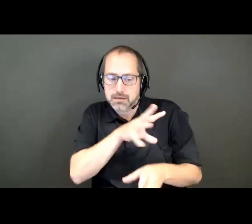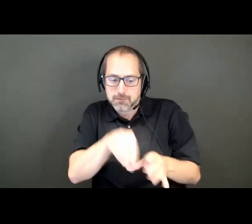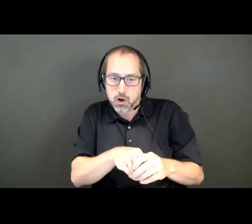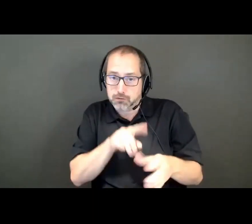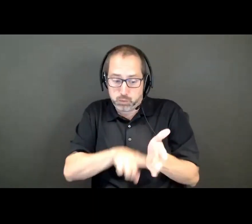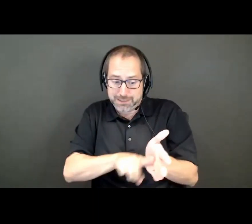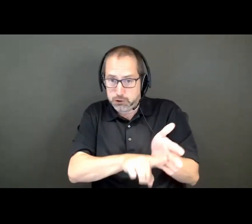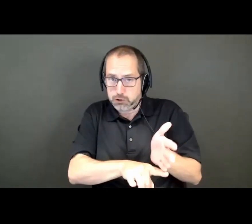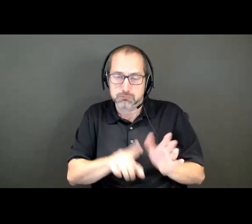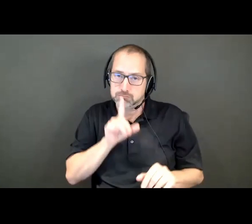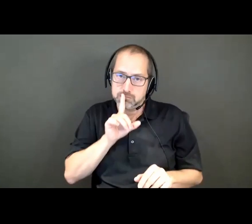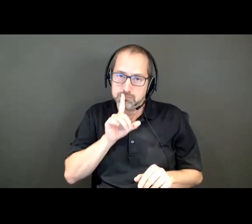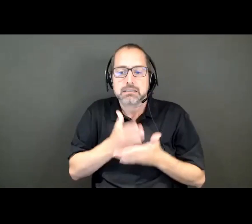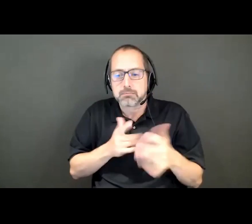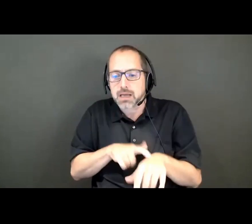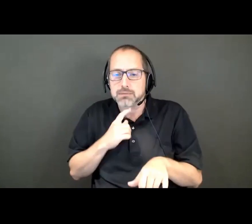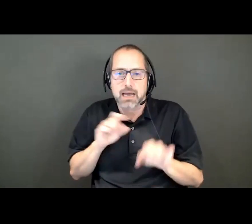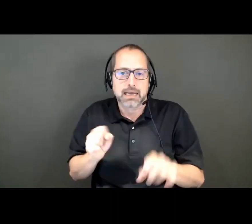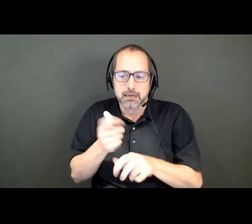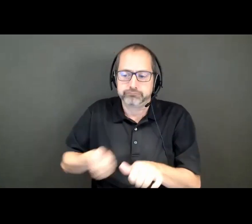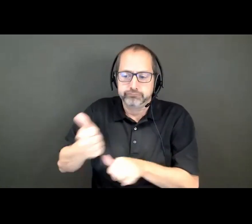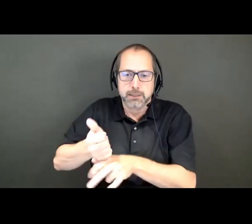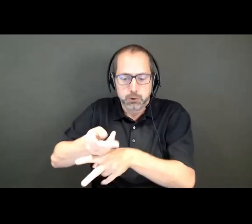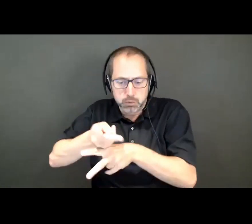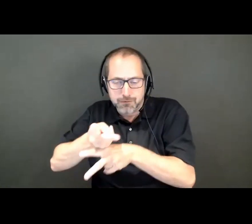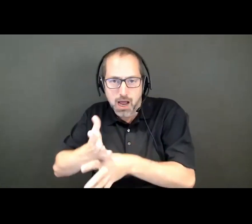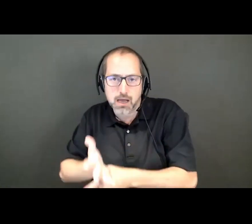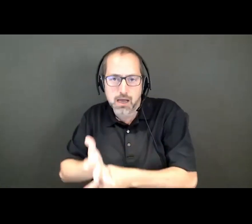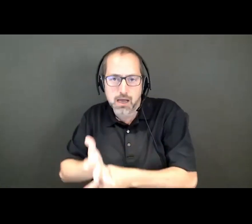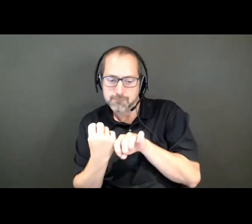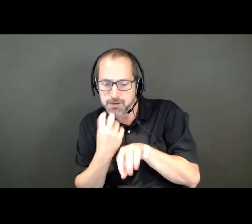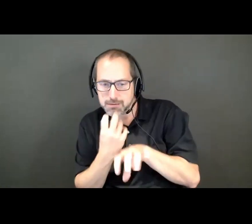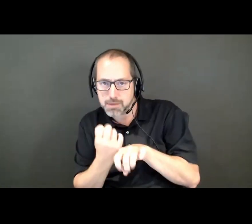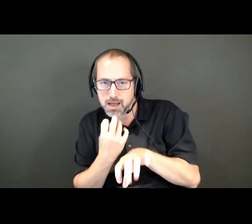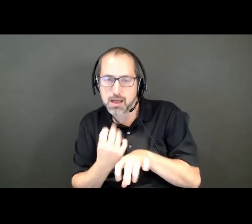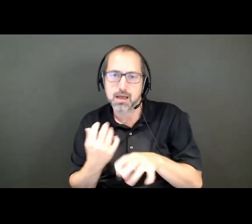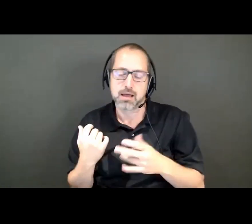can supervise a researcher, I can provide input and all that. And ISPO is also in contact with